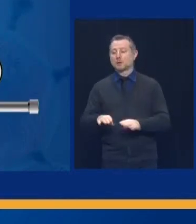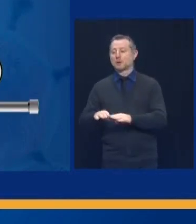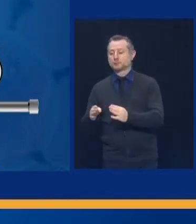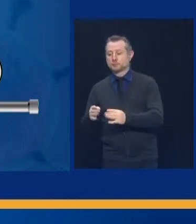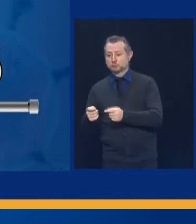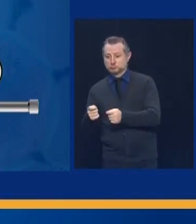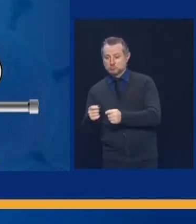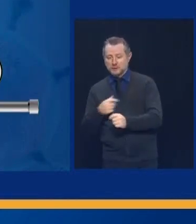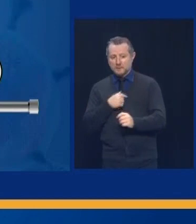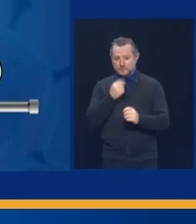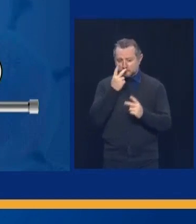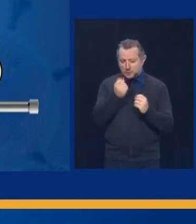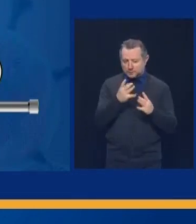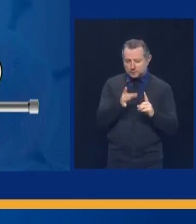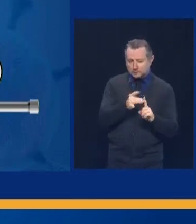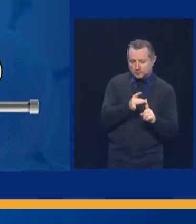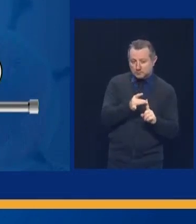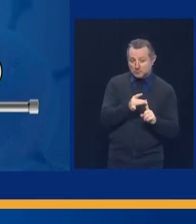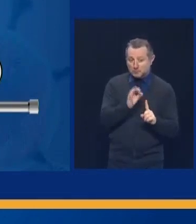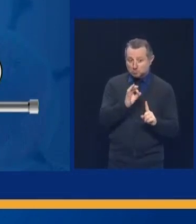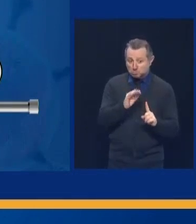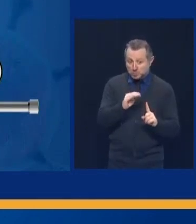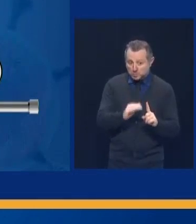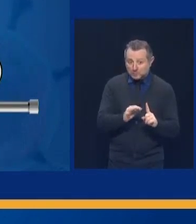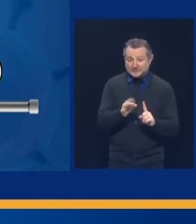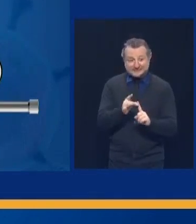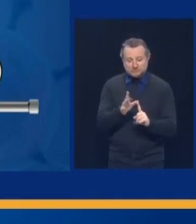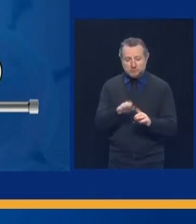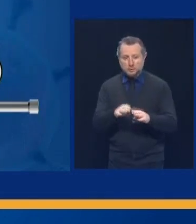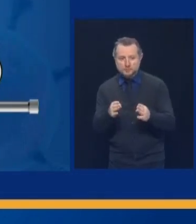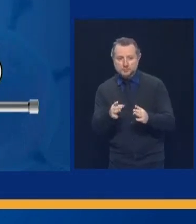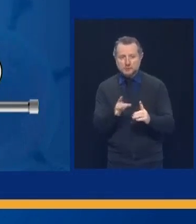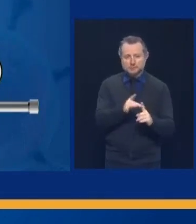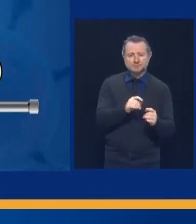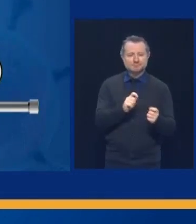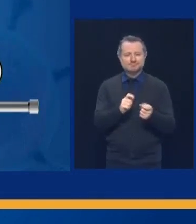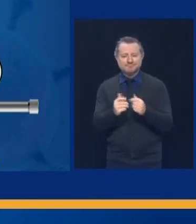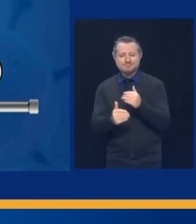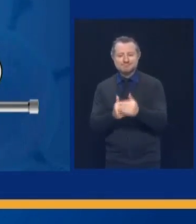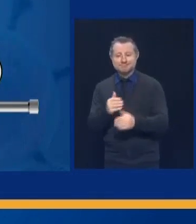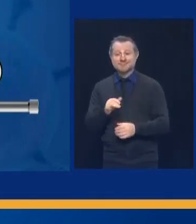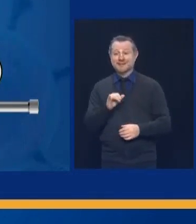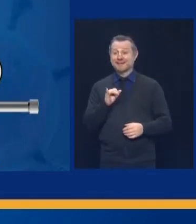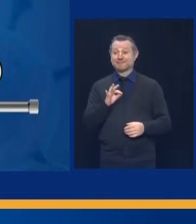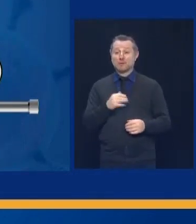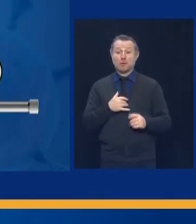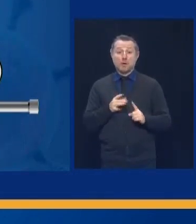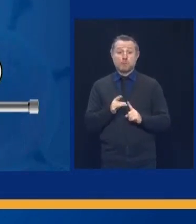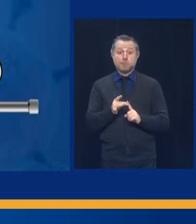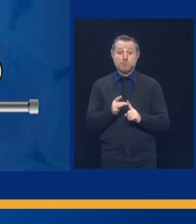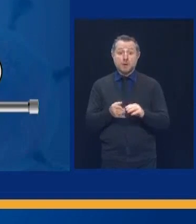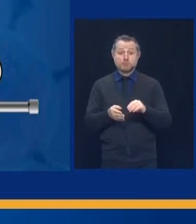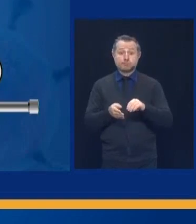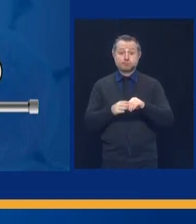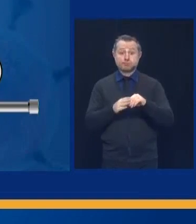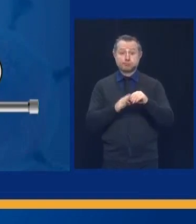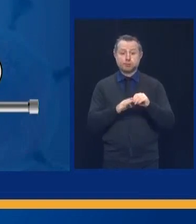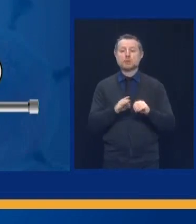REOPENING, TURN THE VALVE A LITTLE BIT, LET THE ECONOMY :xÑ START, AND THEN WATCH THE VIRAL